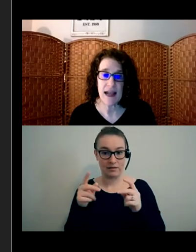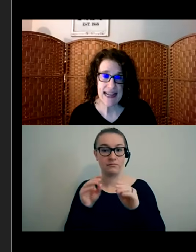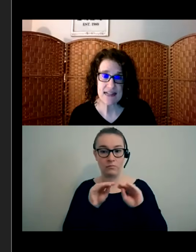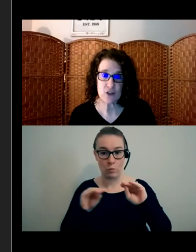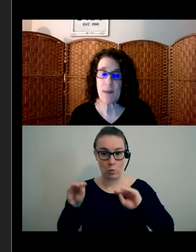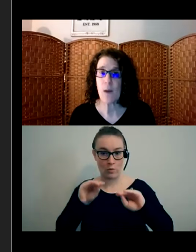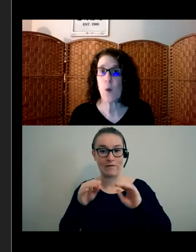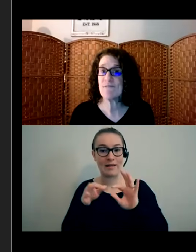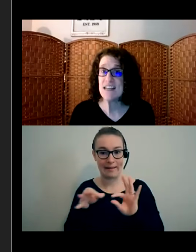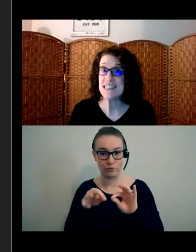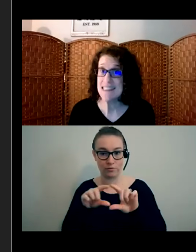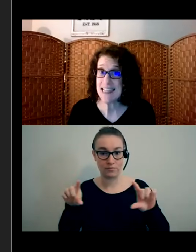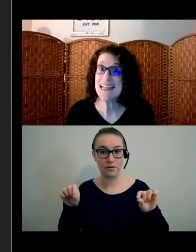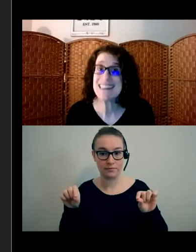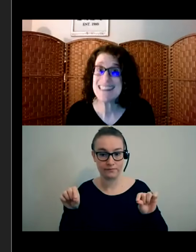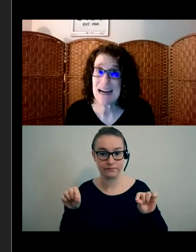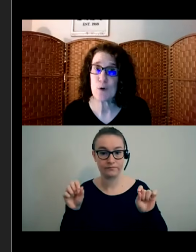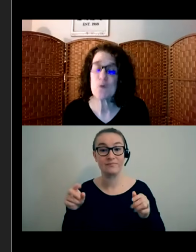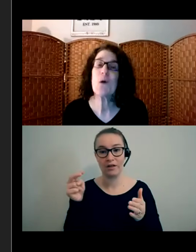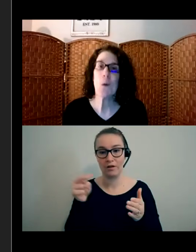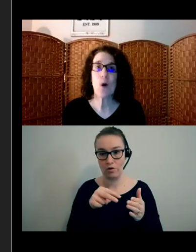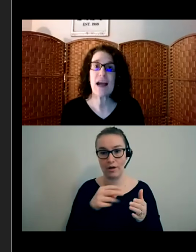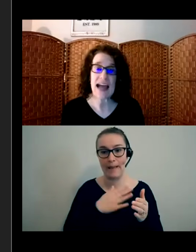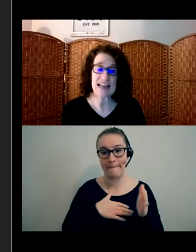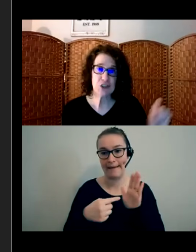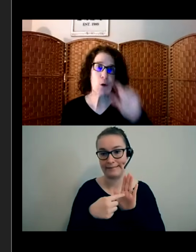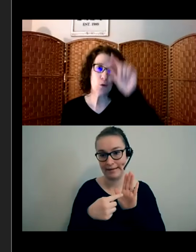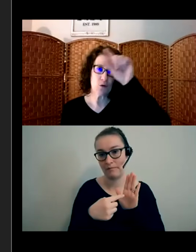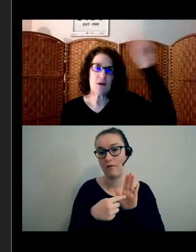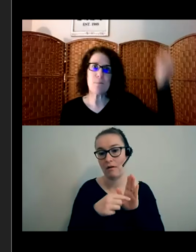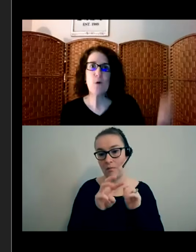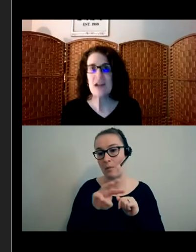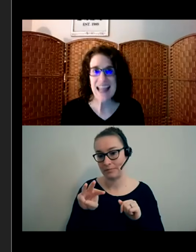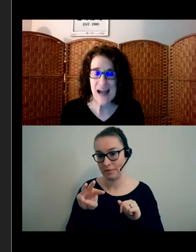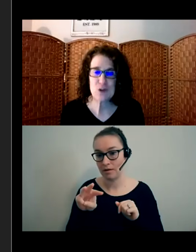again, to my webVTT example, where I show moving captions.